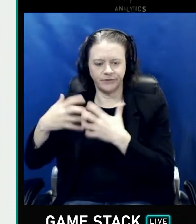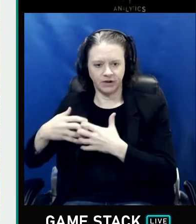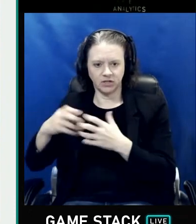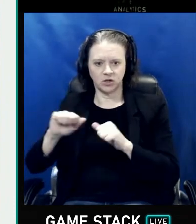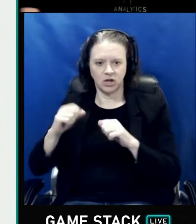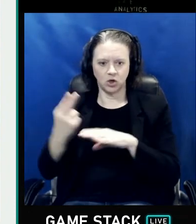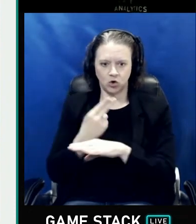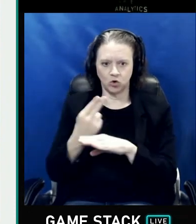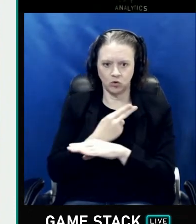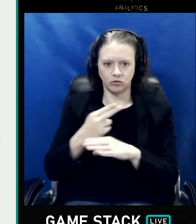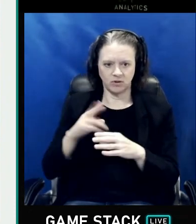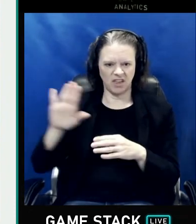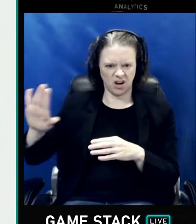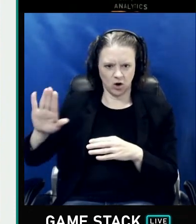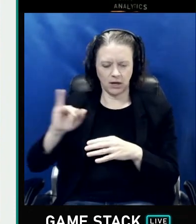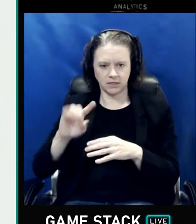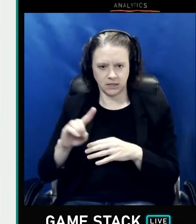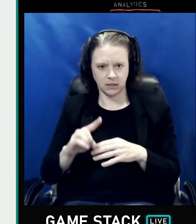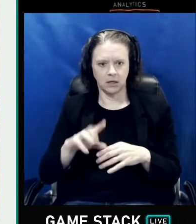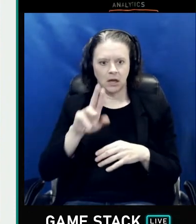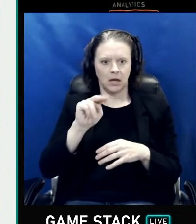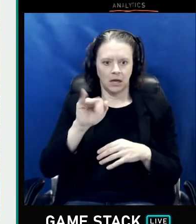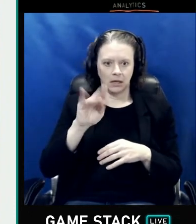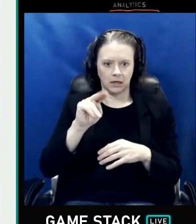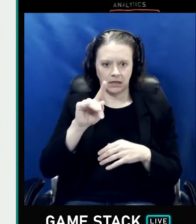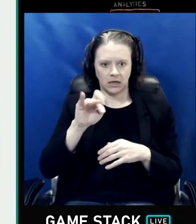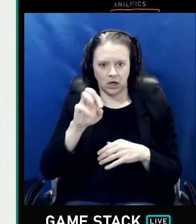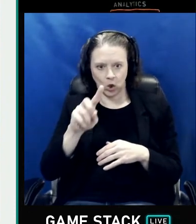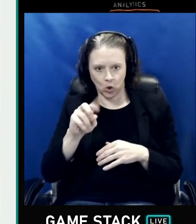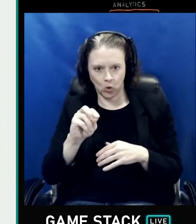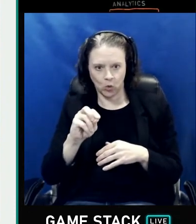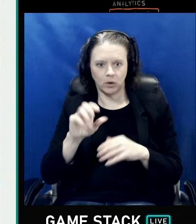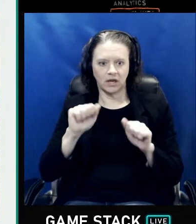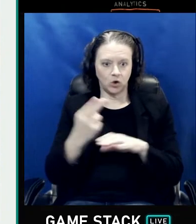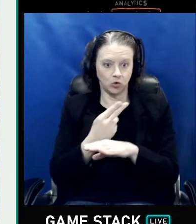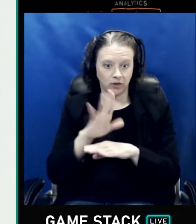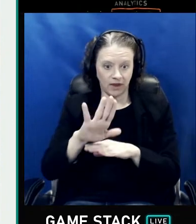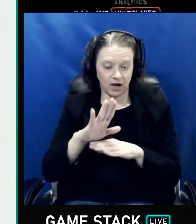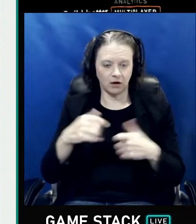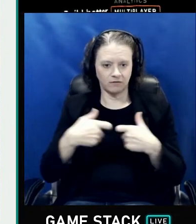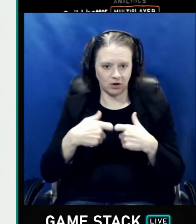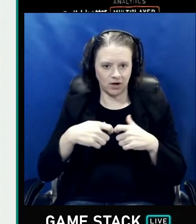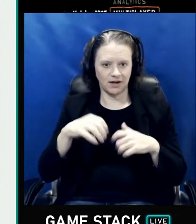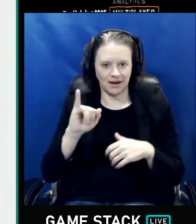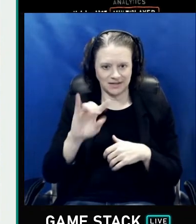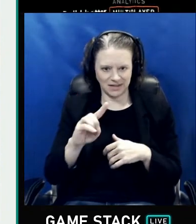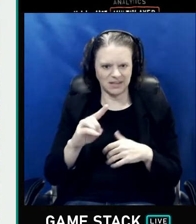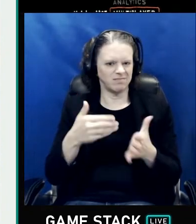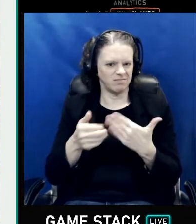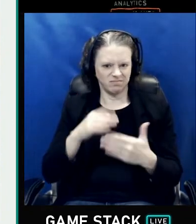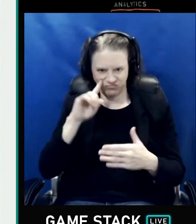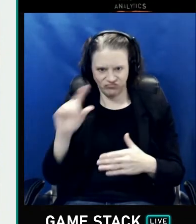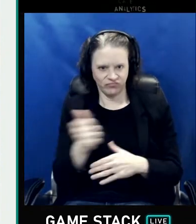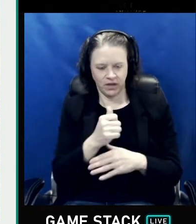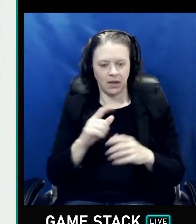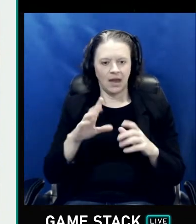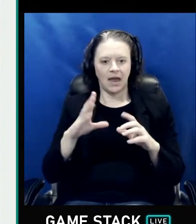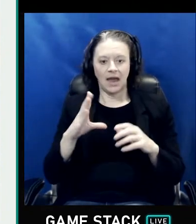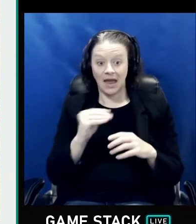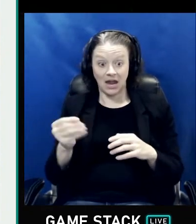PlayFab Party will actually use our Federated IDs behind the covers and still get everybody together in their networks